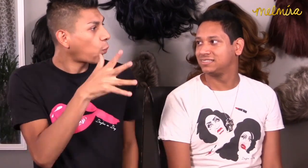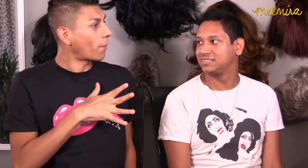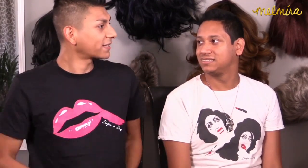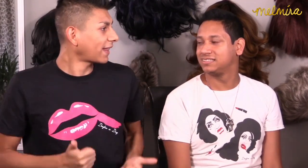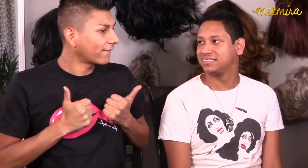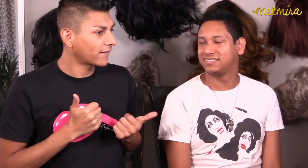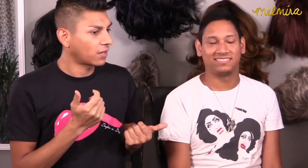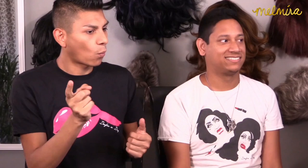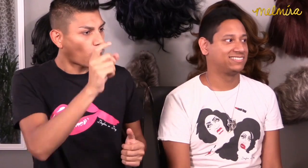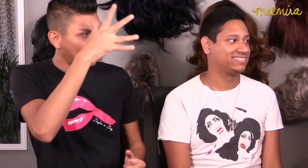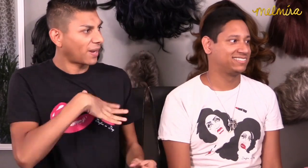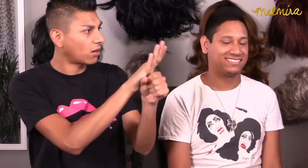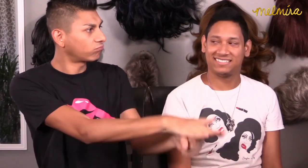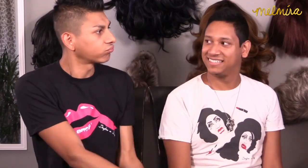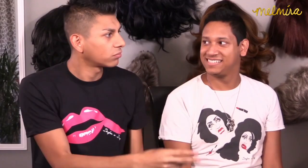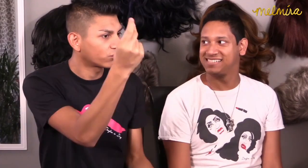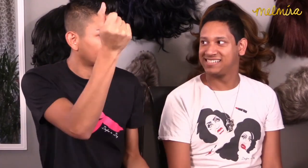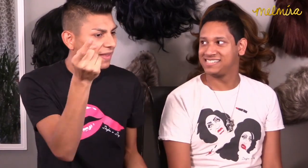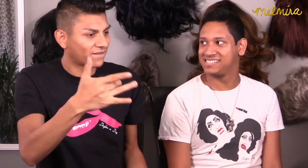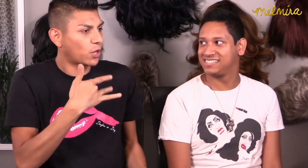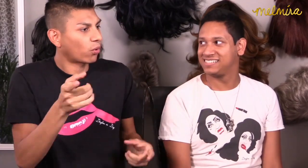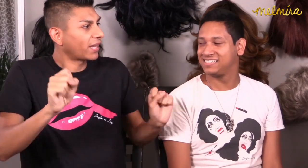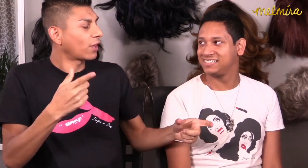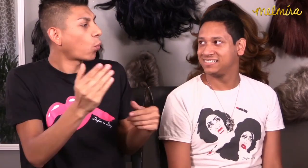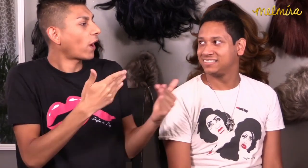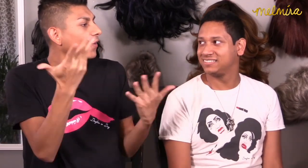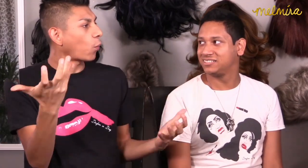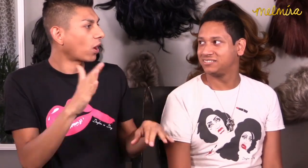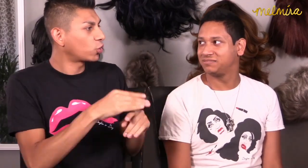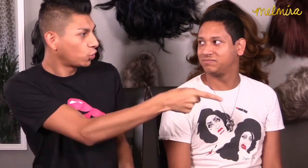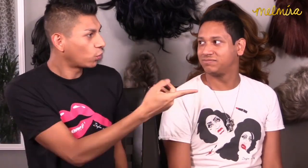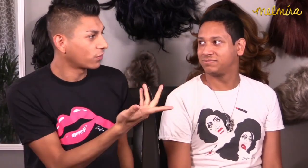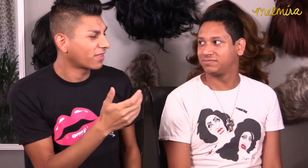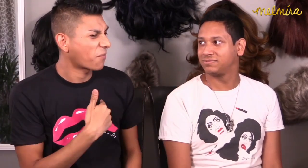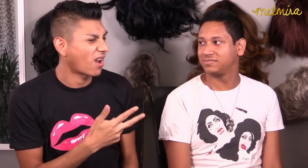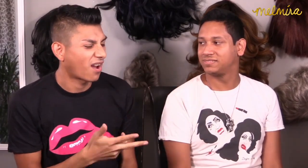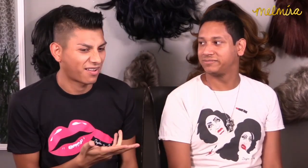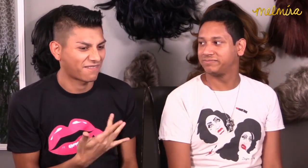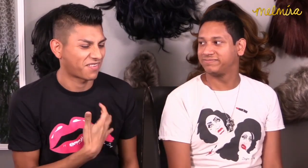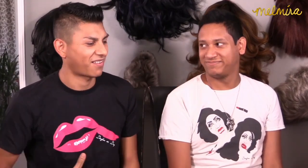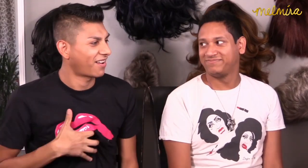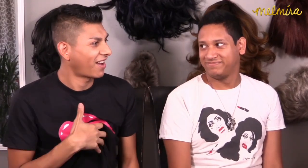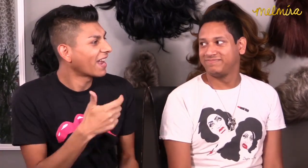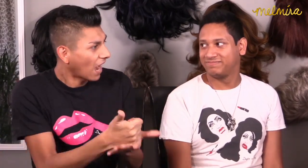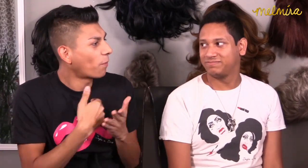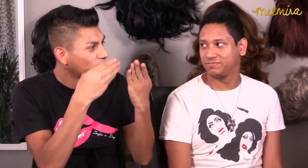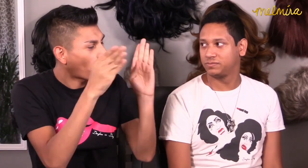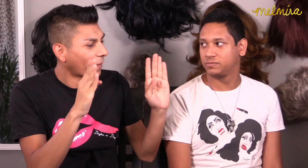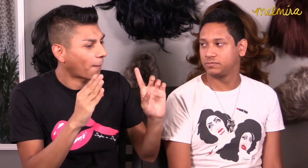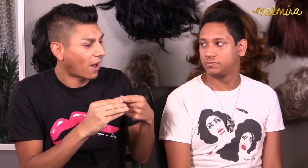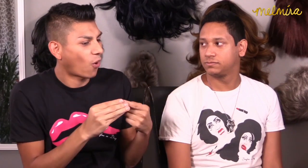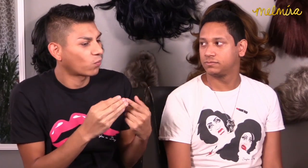oppress them just like that. Men can feel you, and can do whatever they want to you." Oh my gosh, l was sick to my stomach.